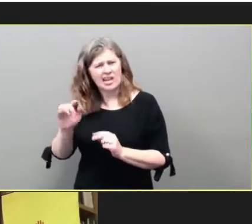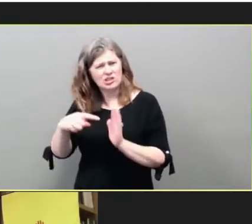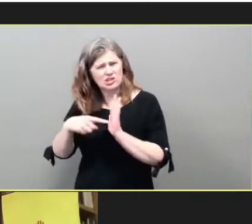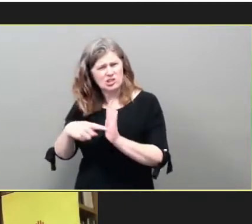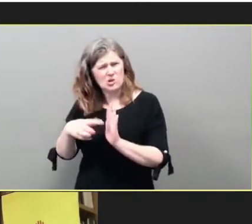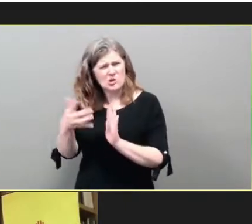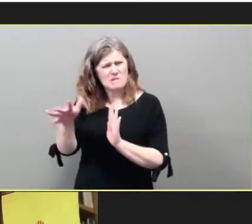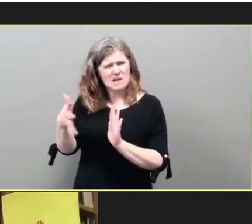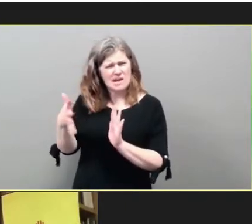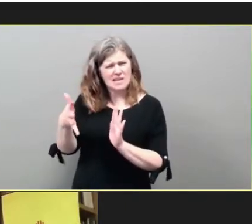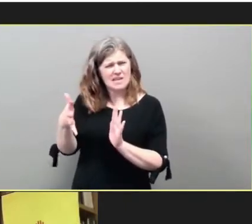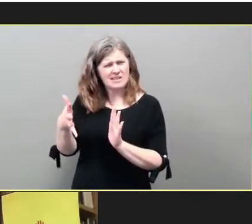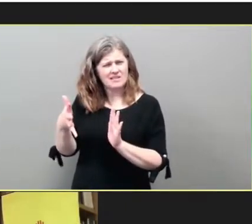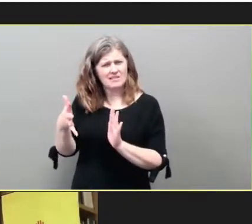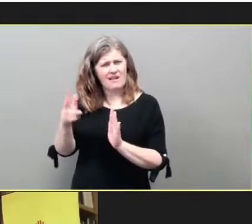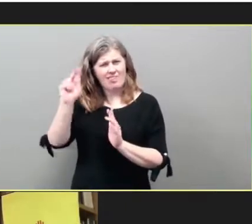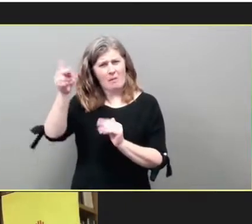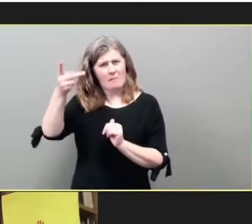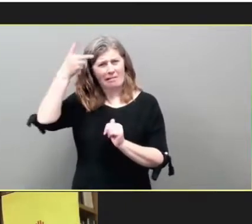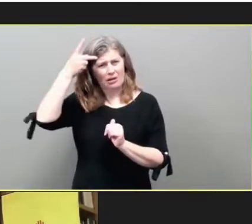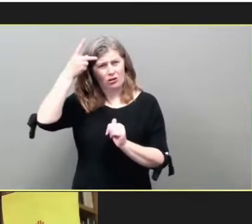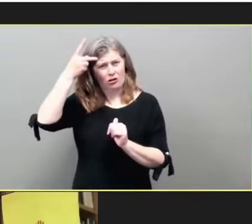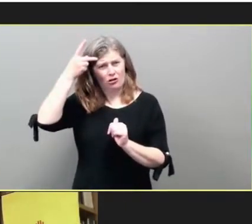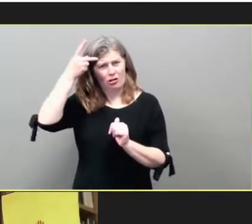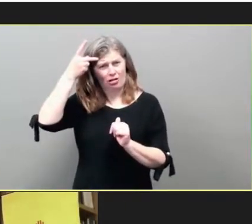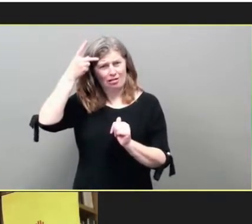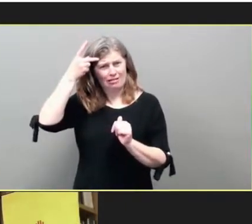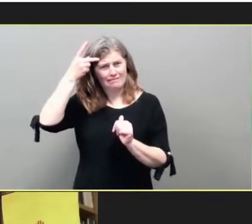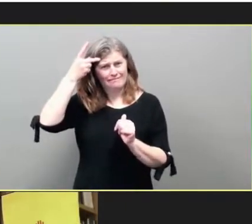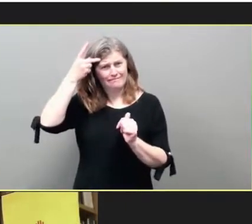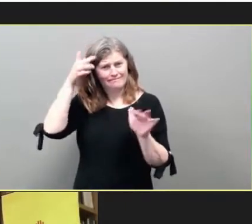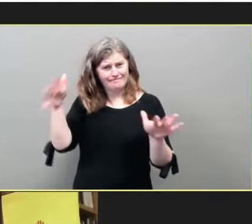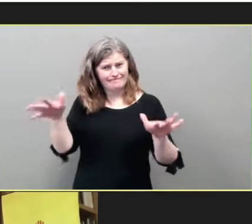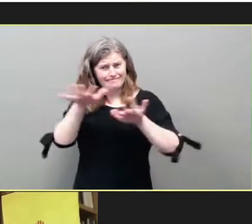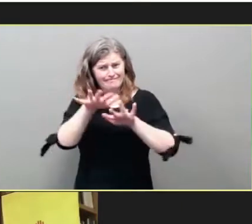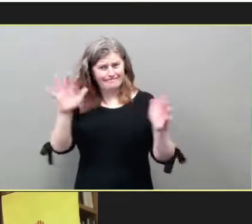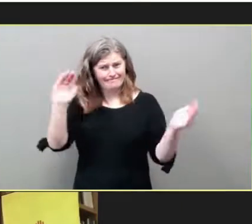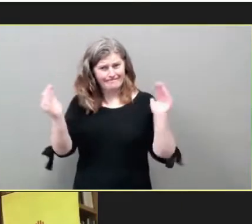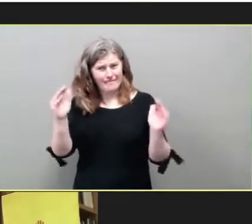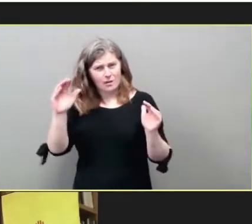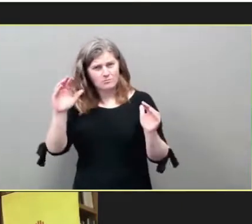the political map in New Mexico. What do you attribute? Um you know, what's